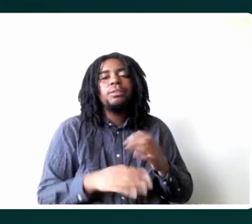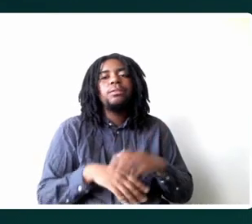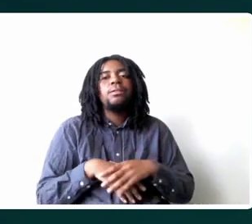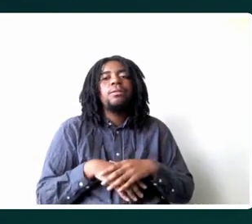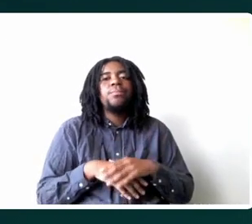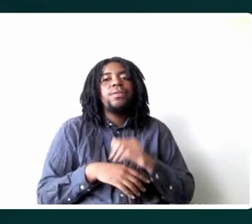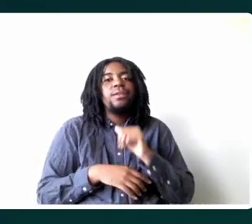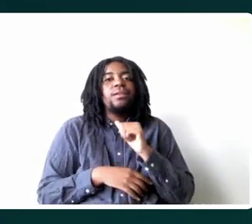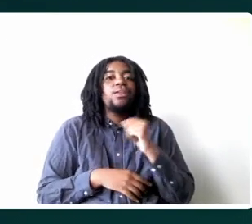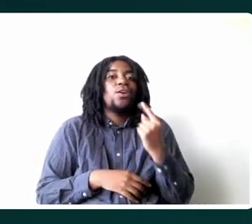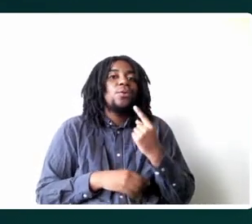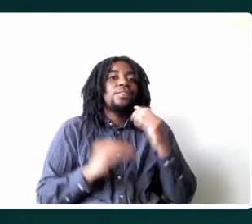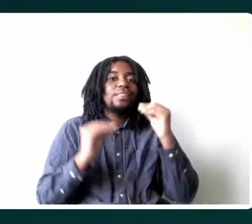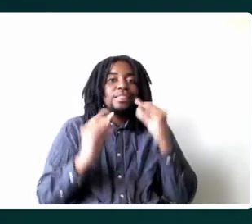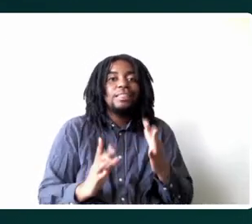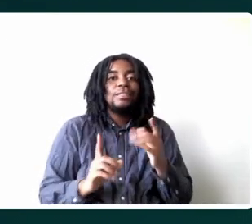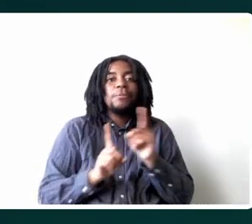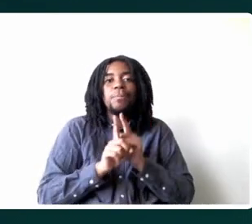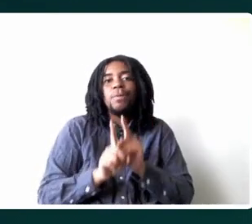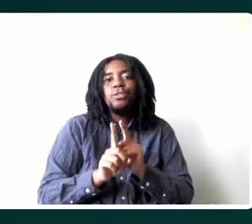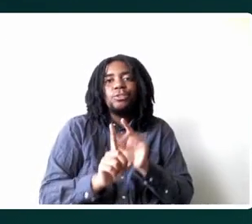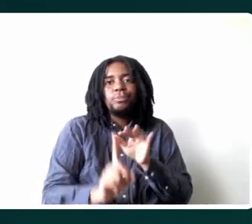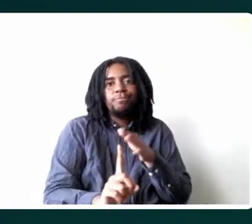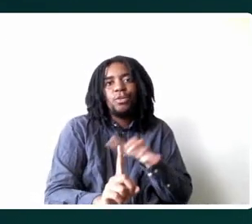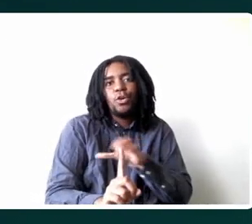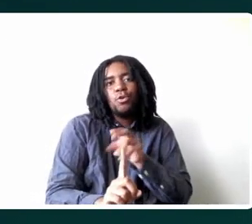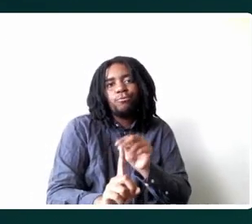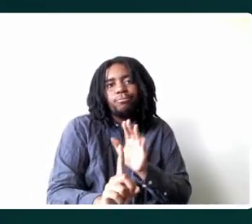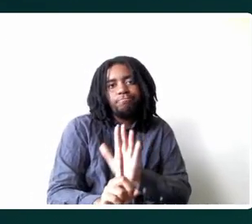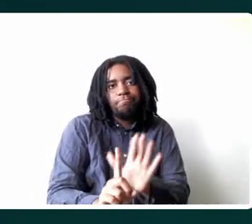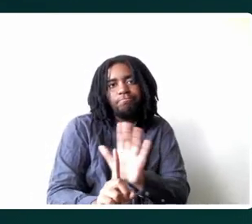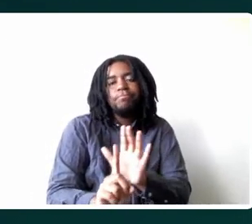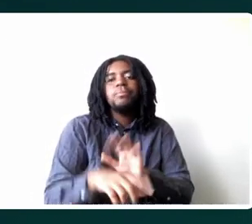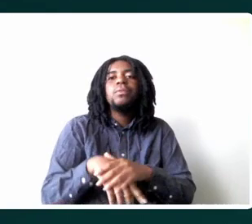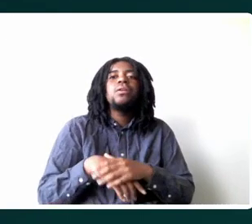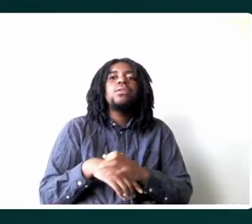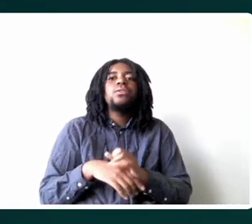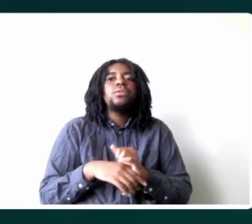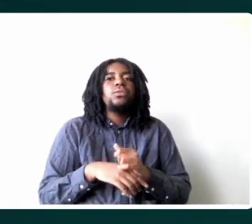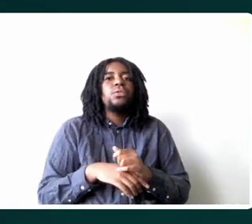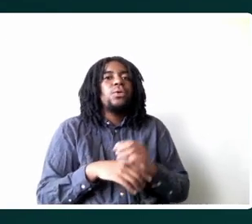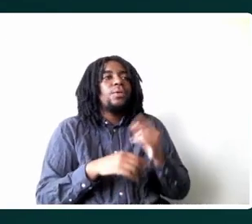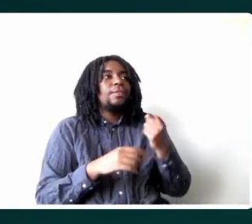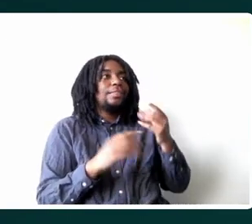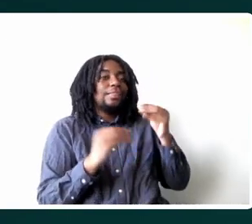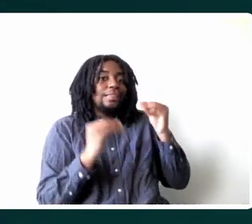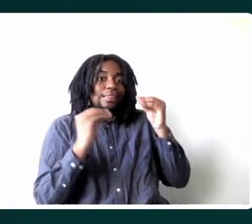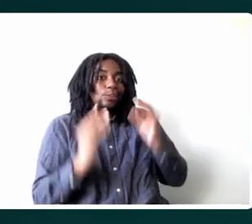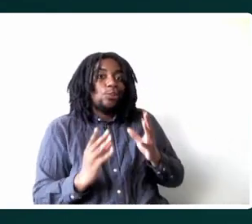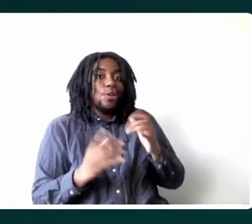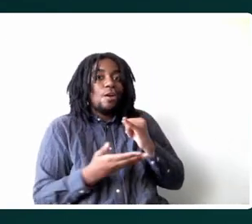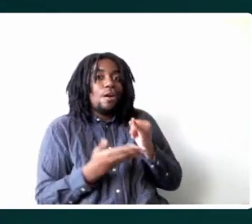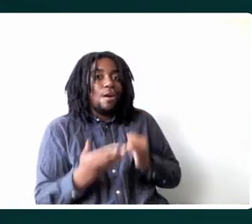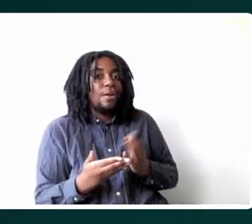And so, being able to understand the artist as the recipient of -- or embedded in a lineage or